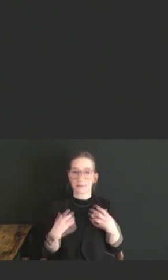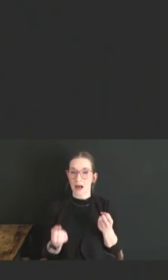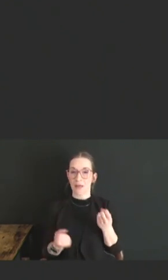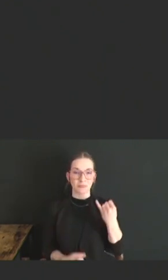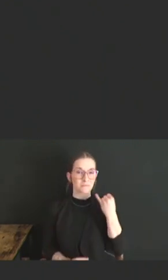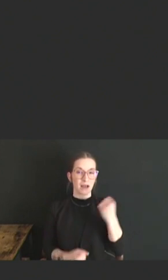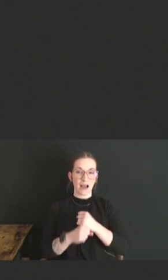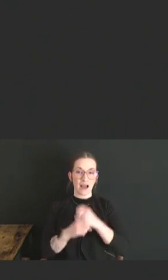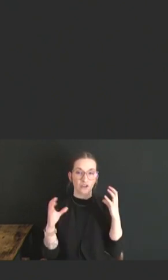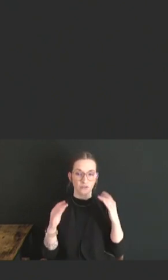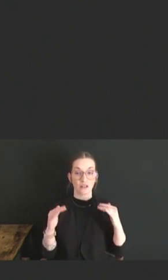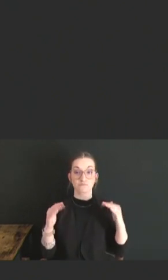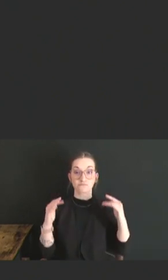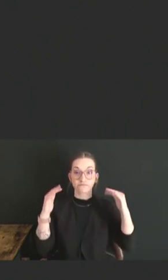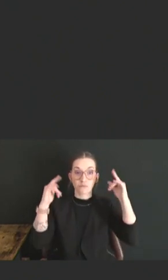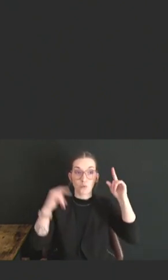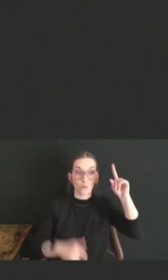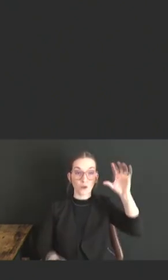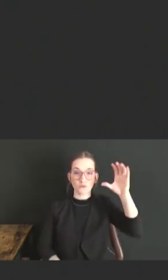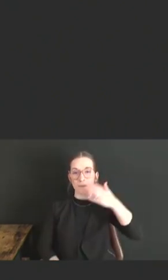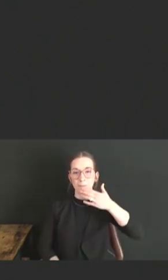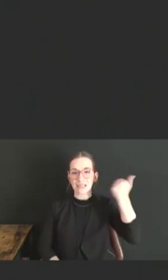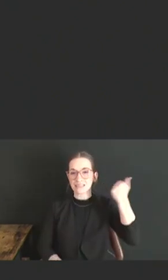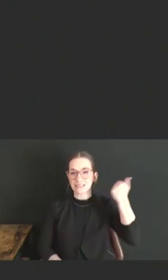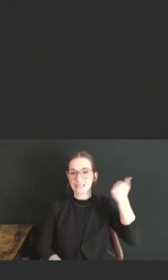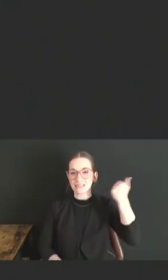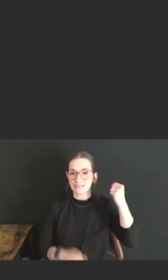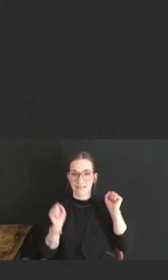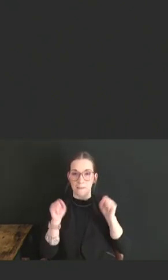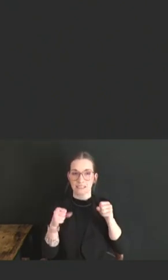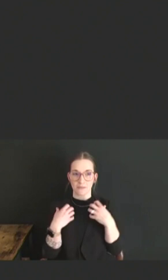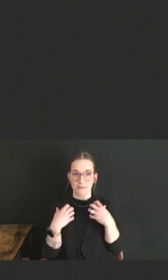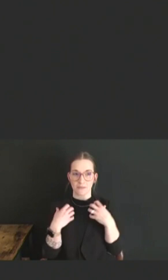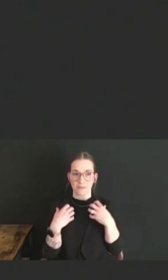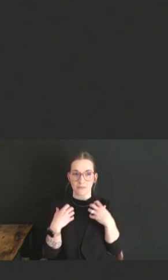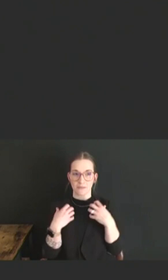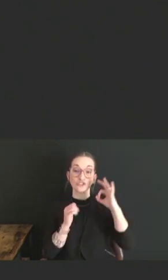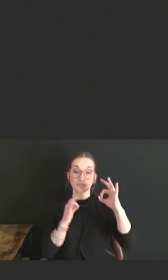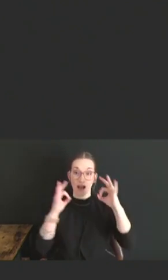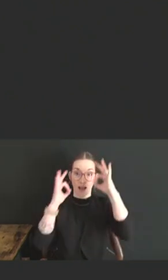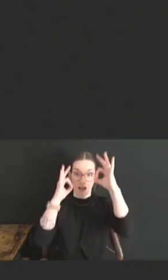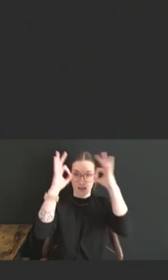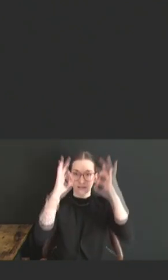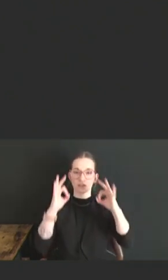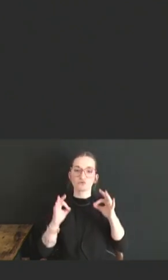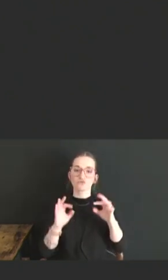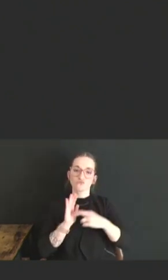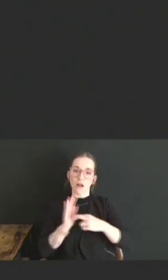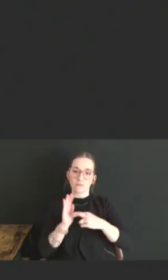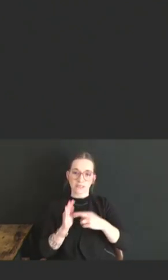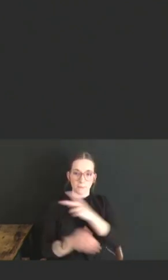possible health. Each doc represents a patient's self-assist score. The median scroll was 90 with